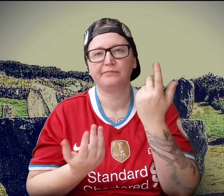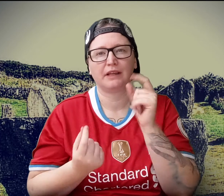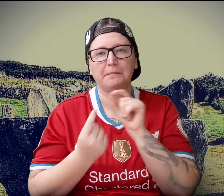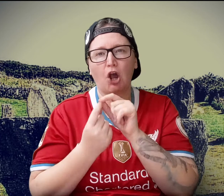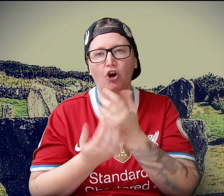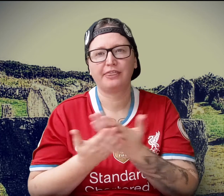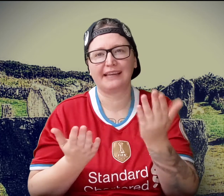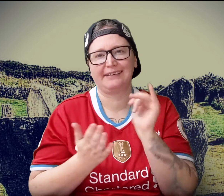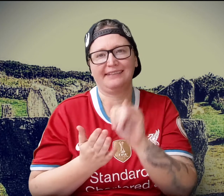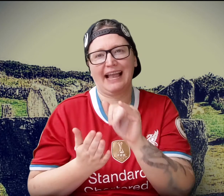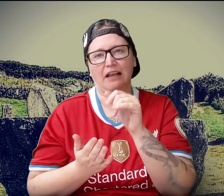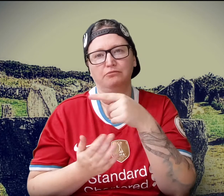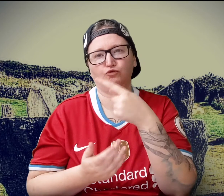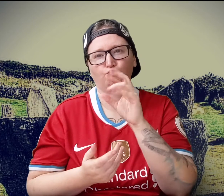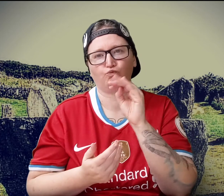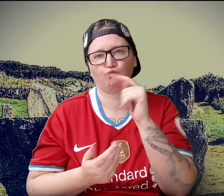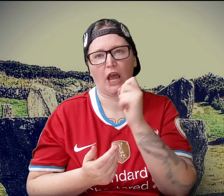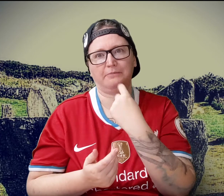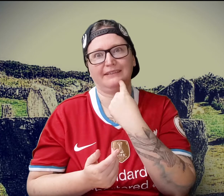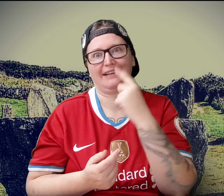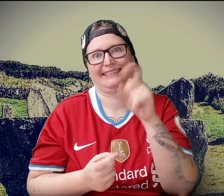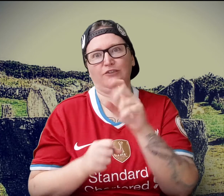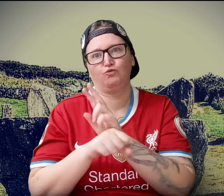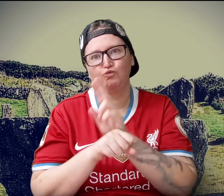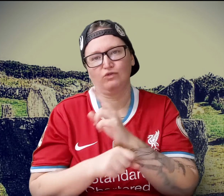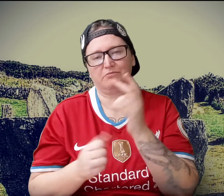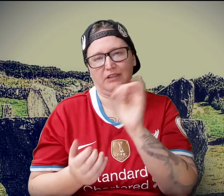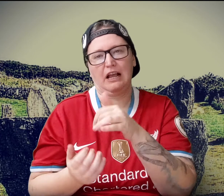you can have you know new unique things um just depending on what the prompt says that